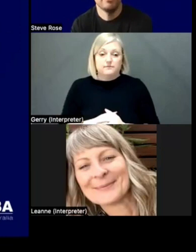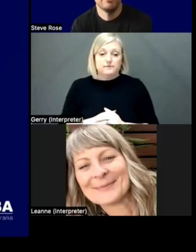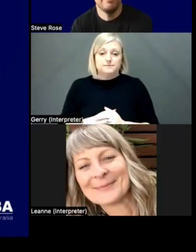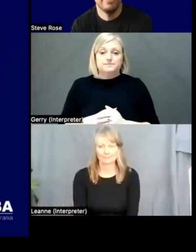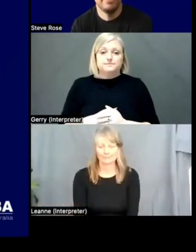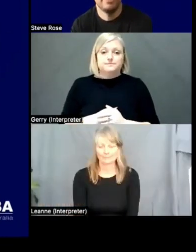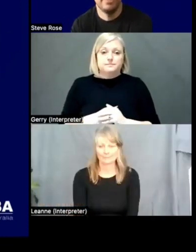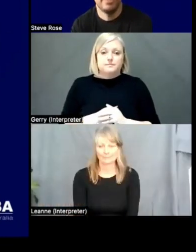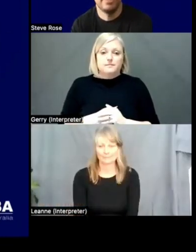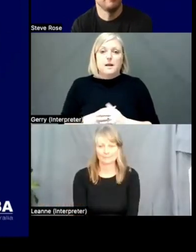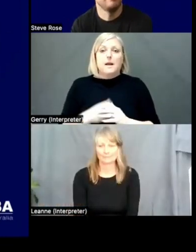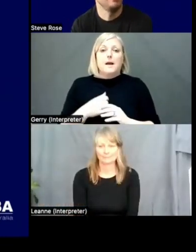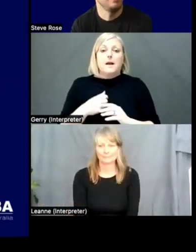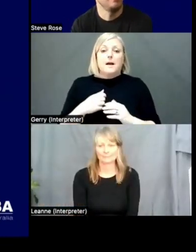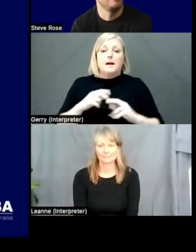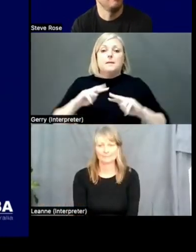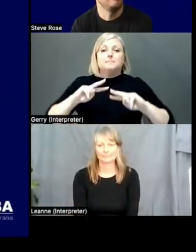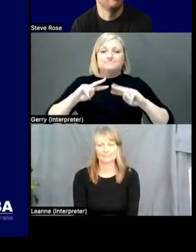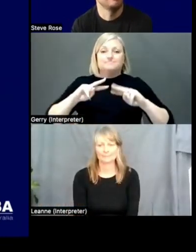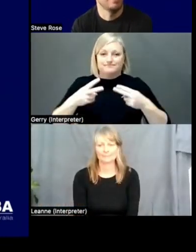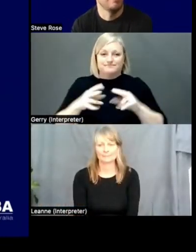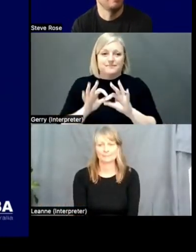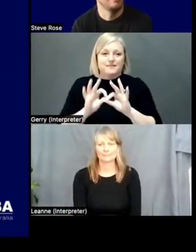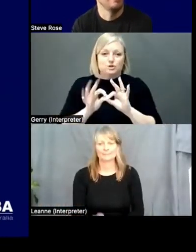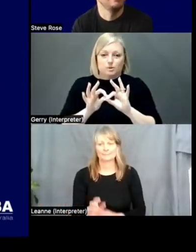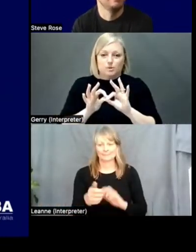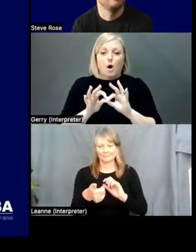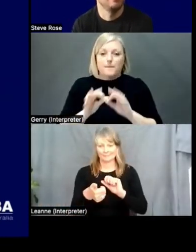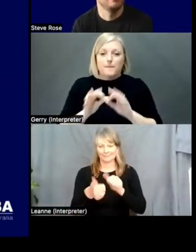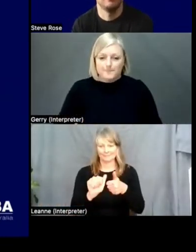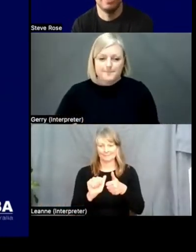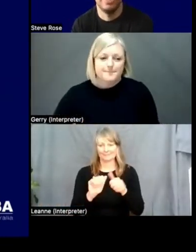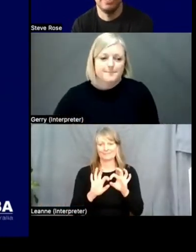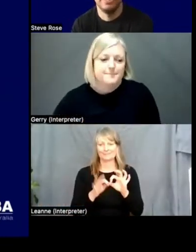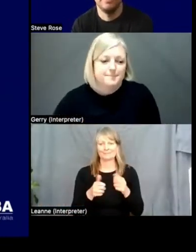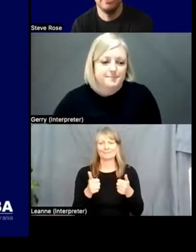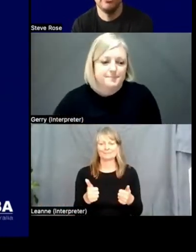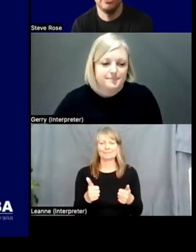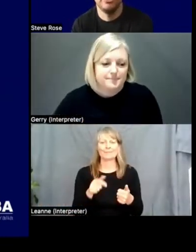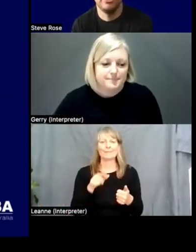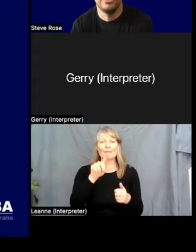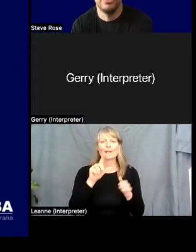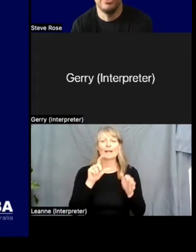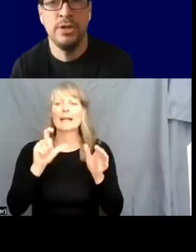Then we have another little video of Cam and he's a little bit older here. He has been introduced to